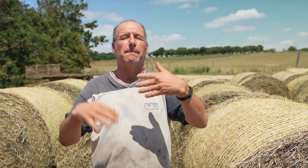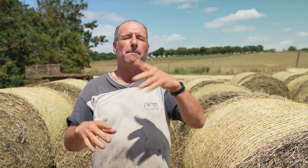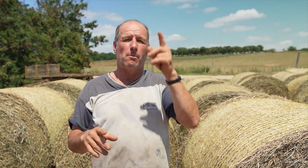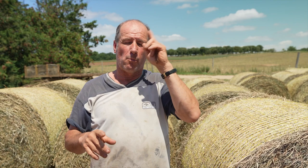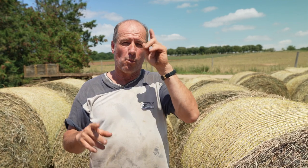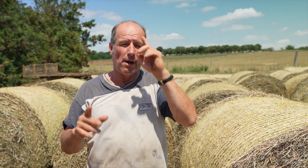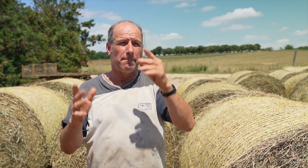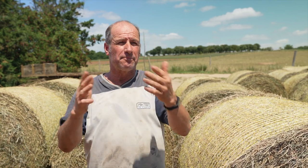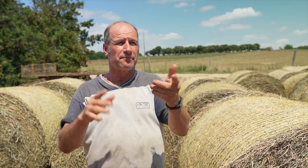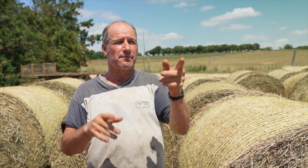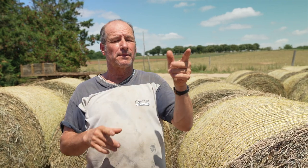Why?